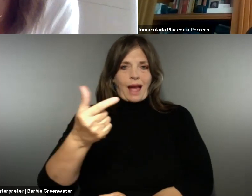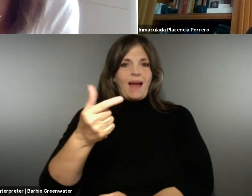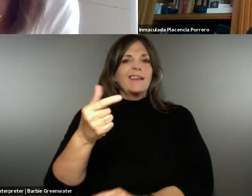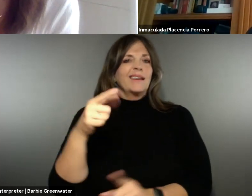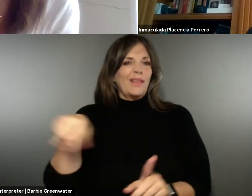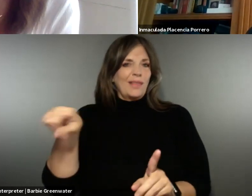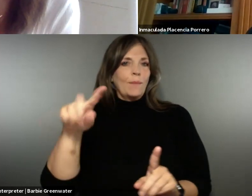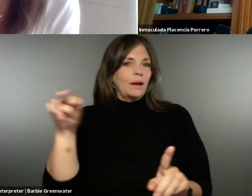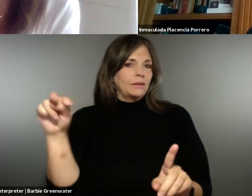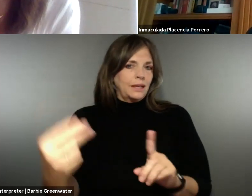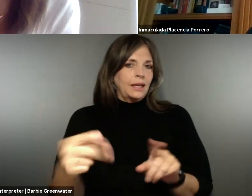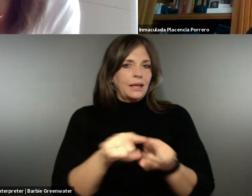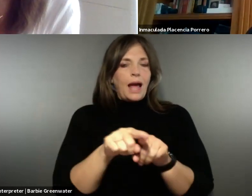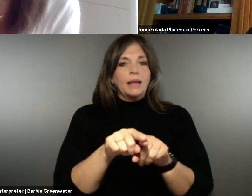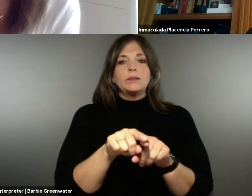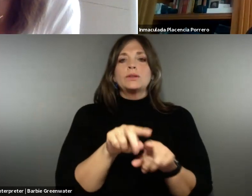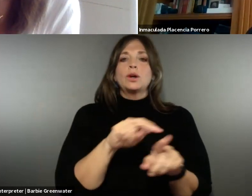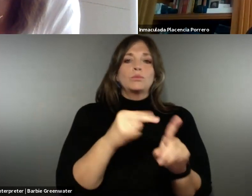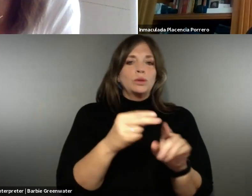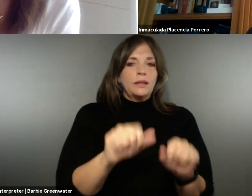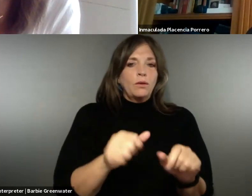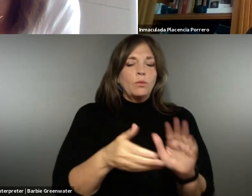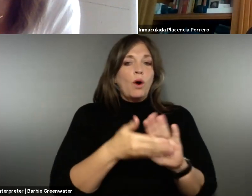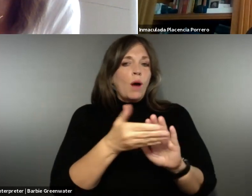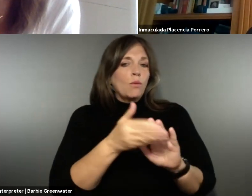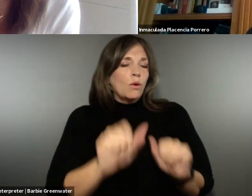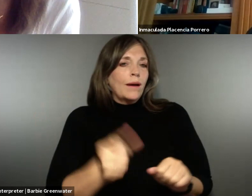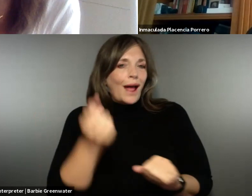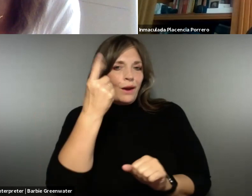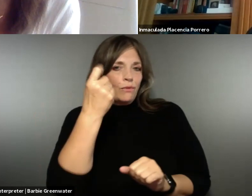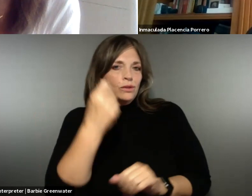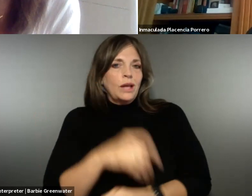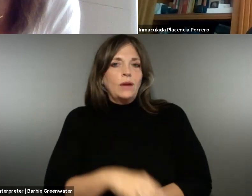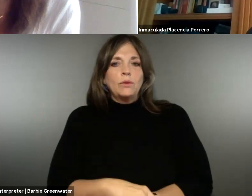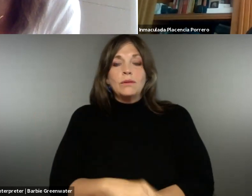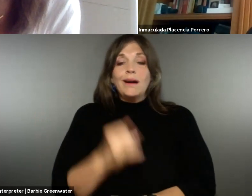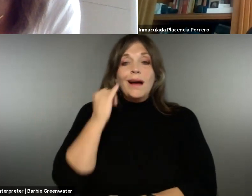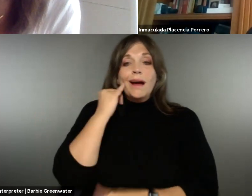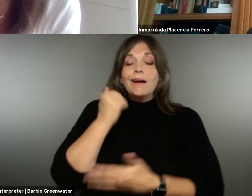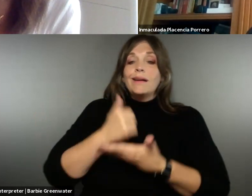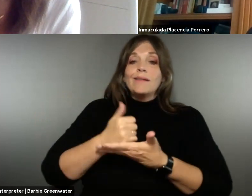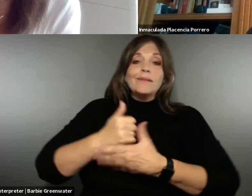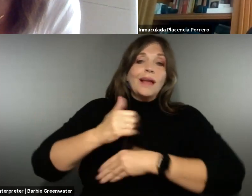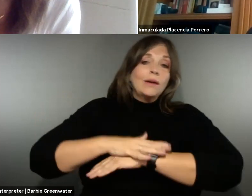perceivable, operable and understandable. And if you have help desk, call centers and technical supports